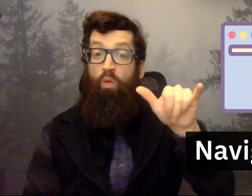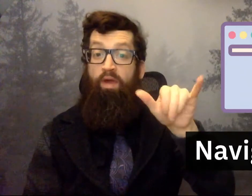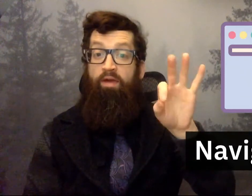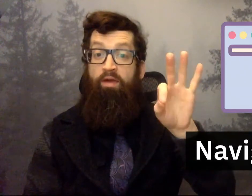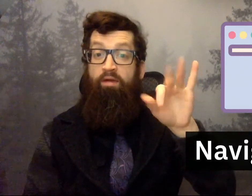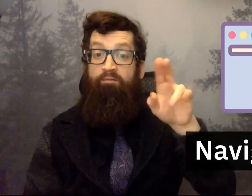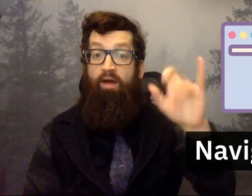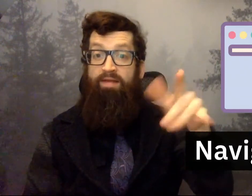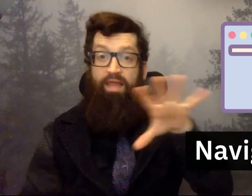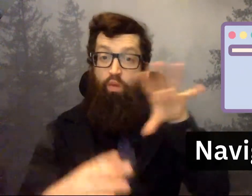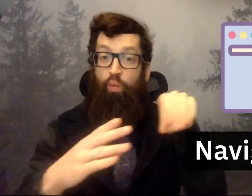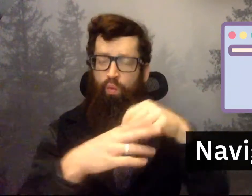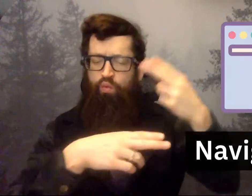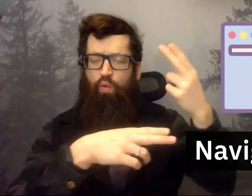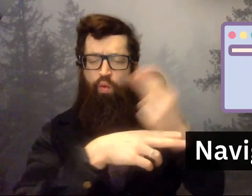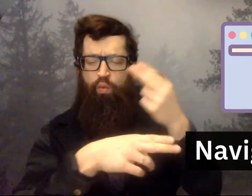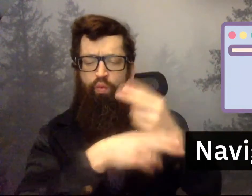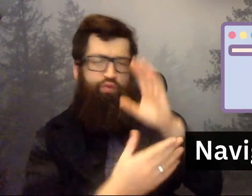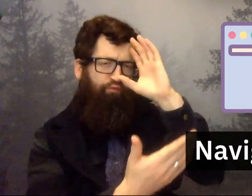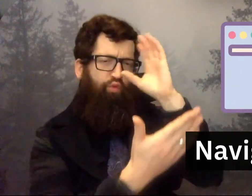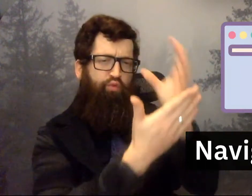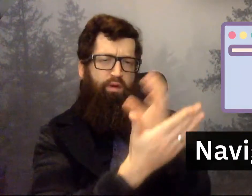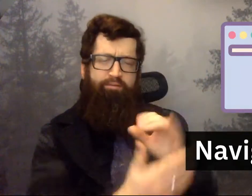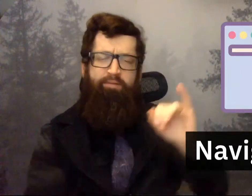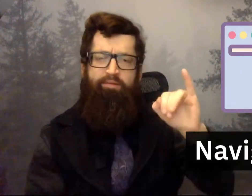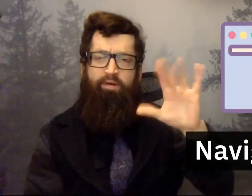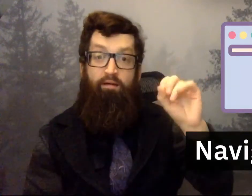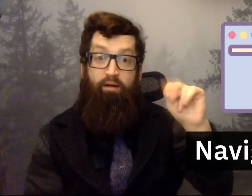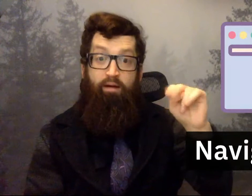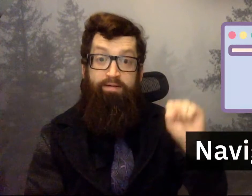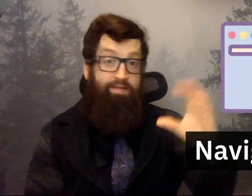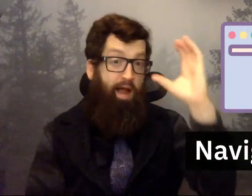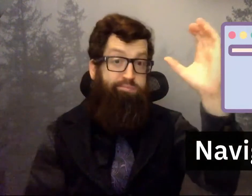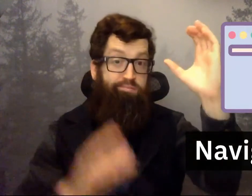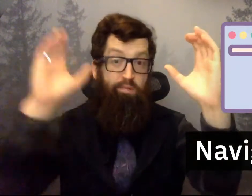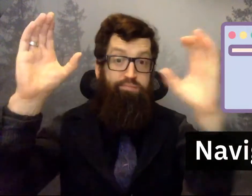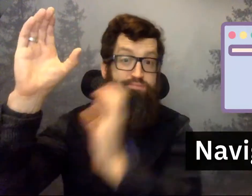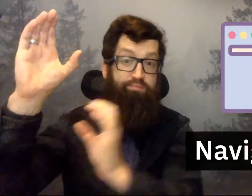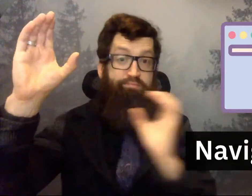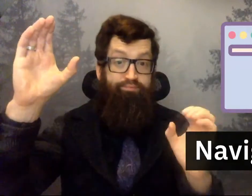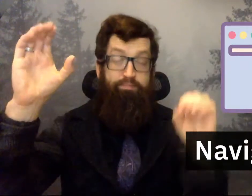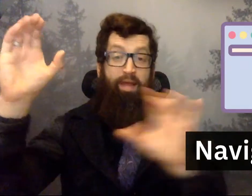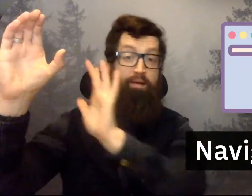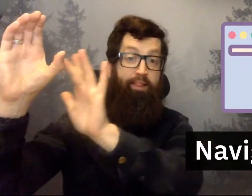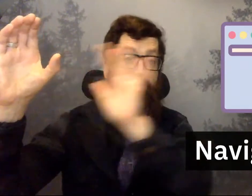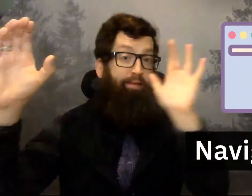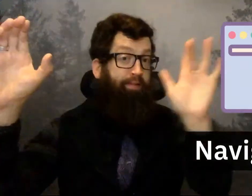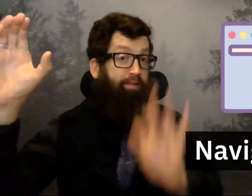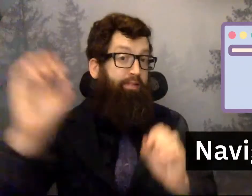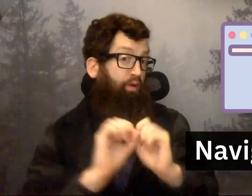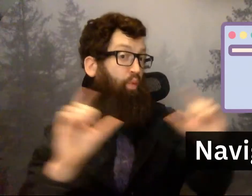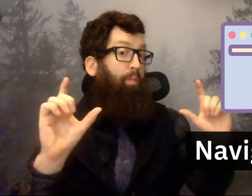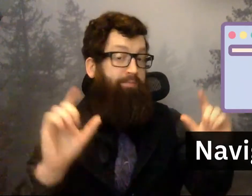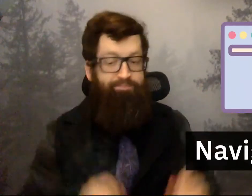Wayfinding includes the use of clickable graphic icons.